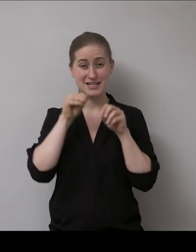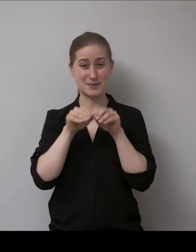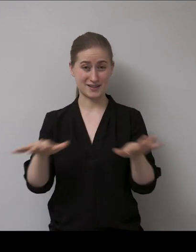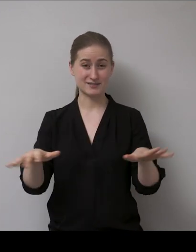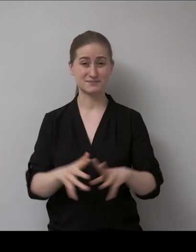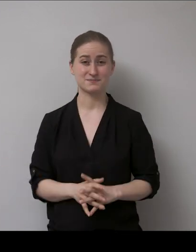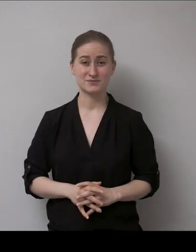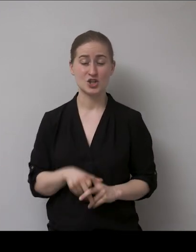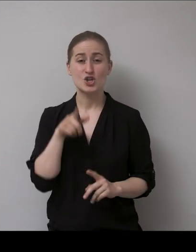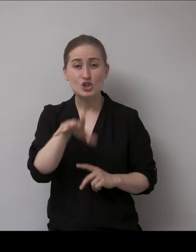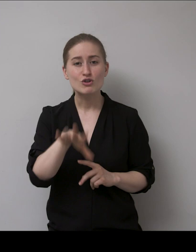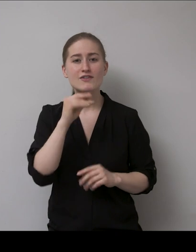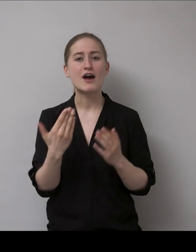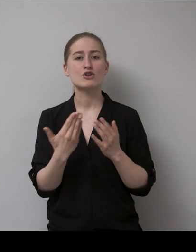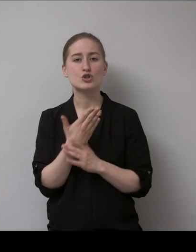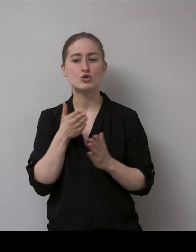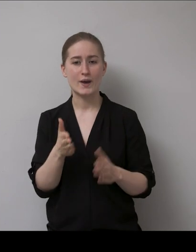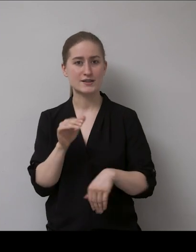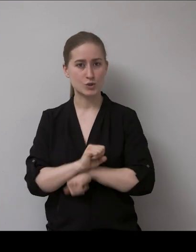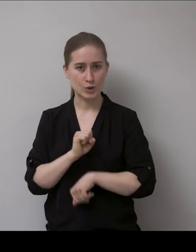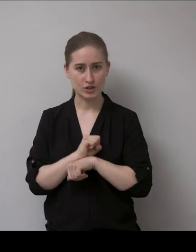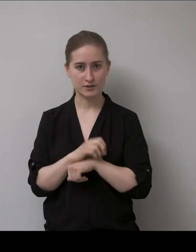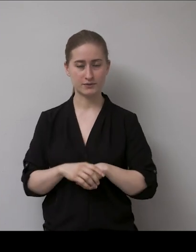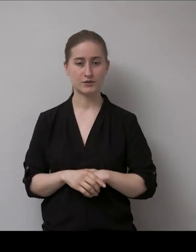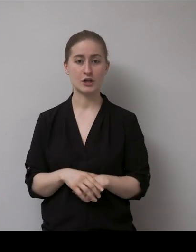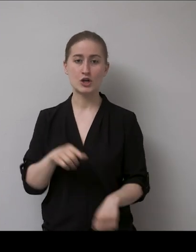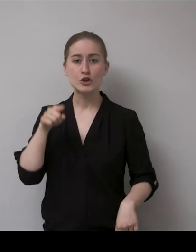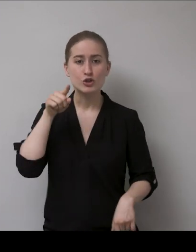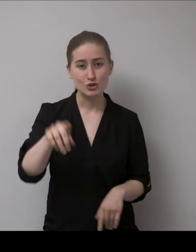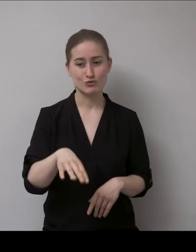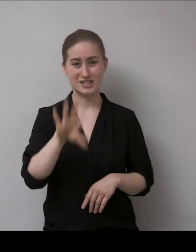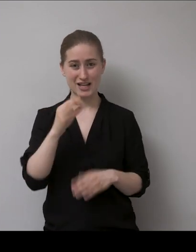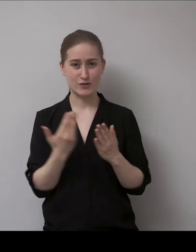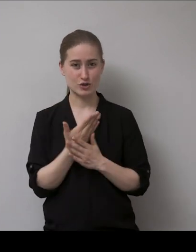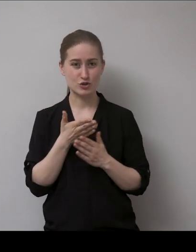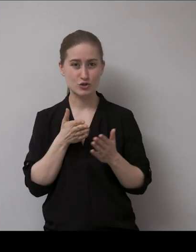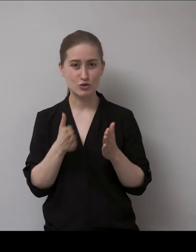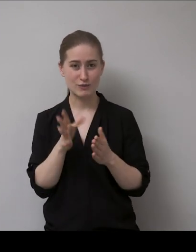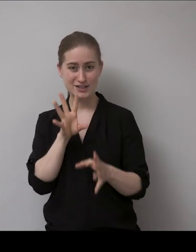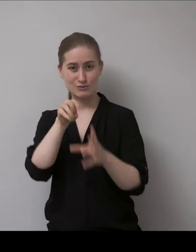You have found the new ways to work. You discovered new ways to engage with others,